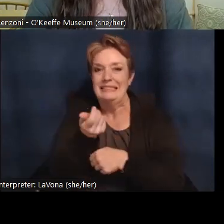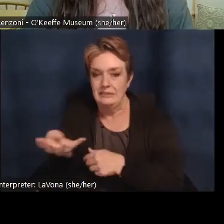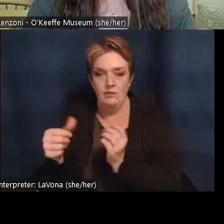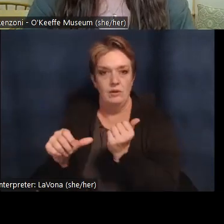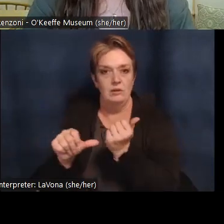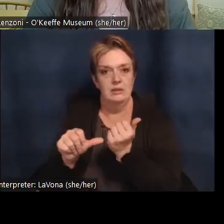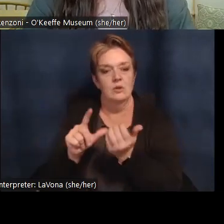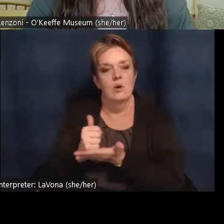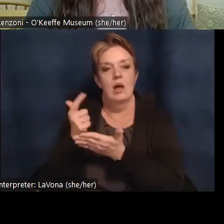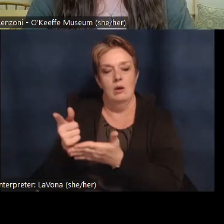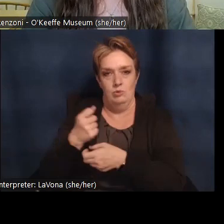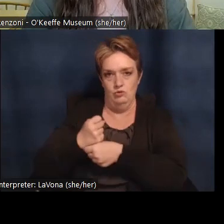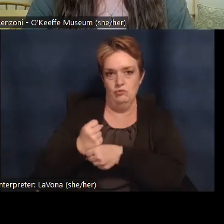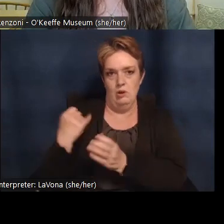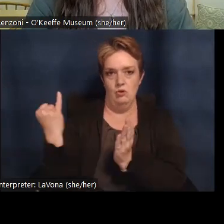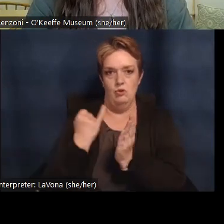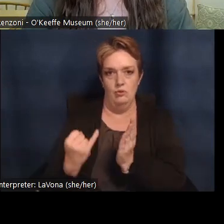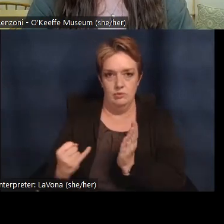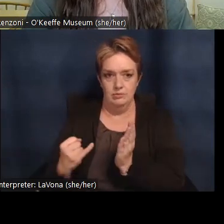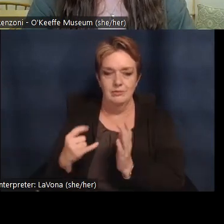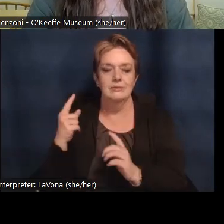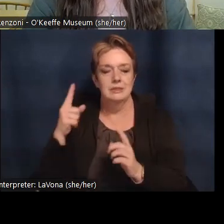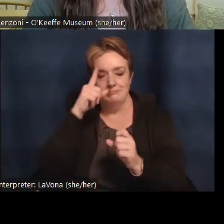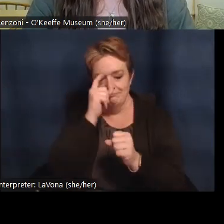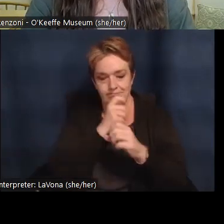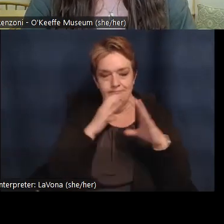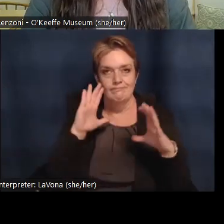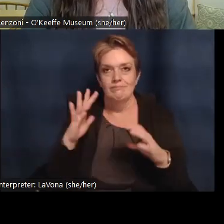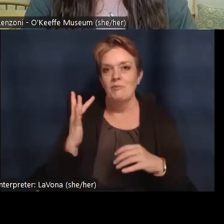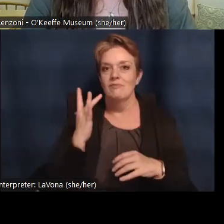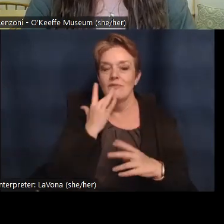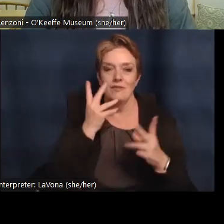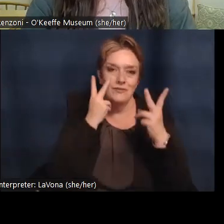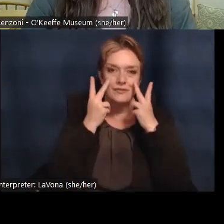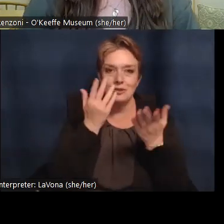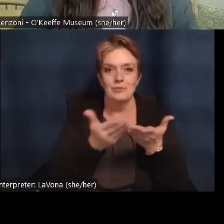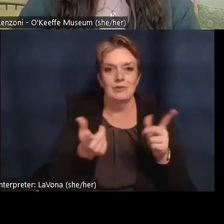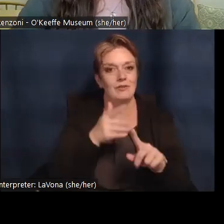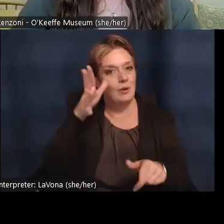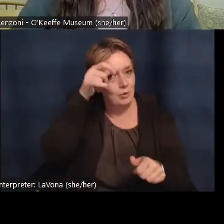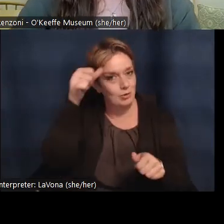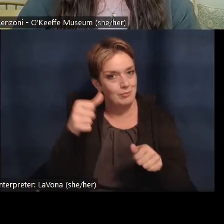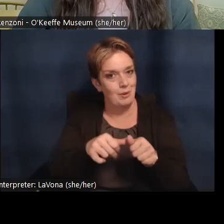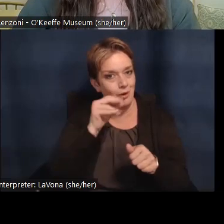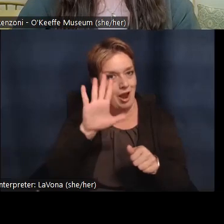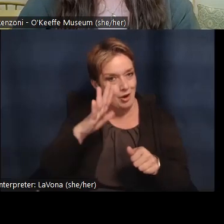In these works, she returned to favorite visual motifs from her memory and vivid imagination.